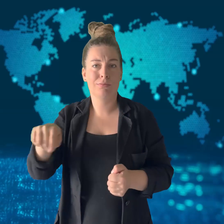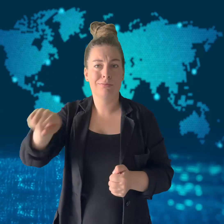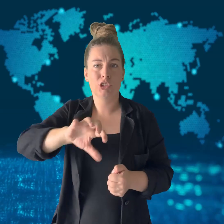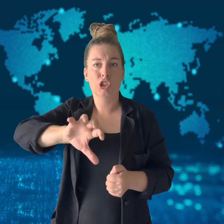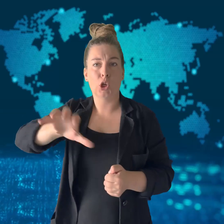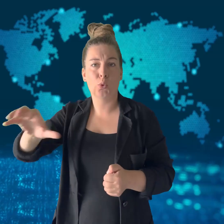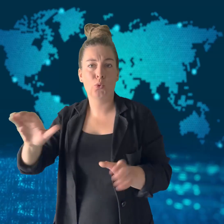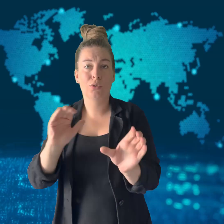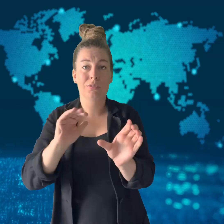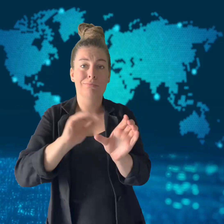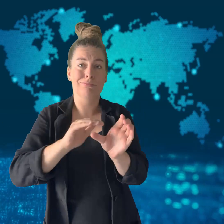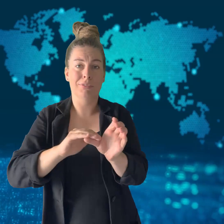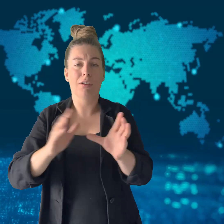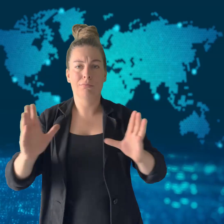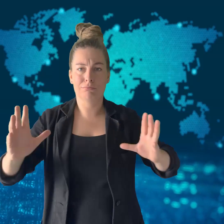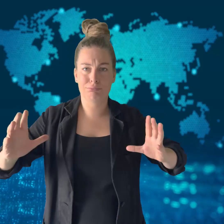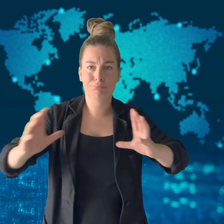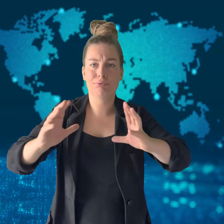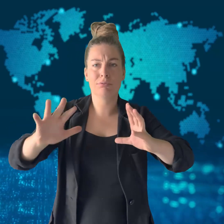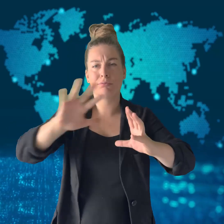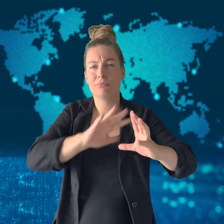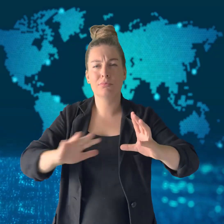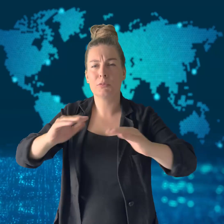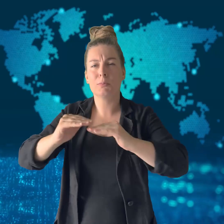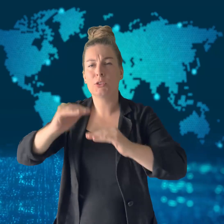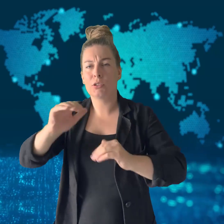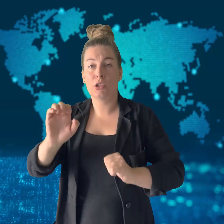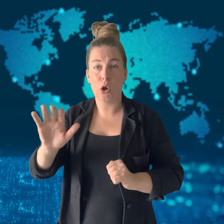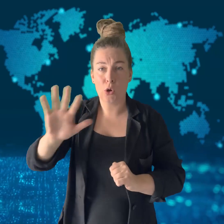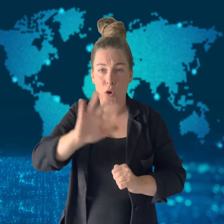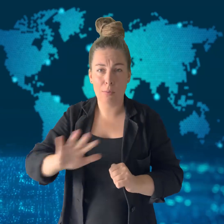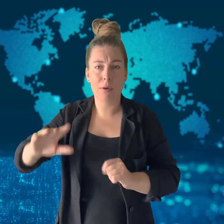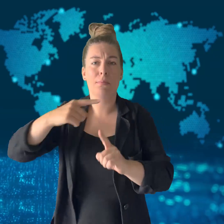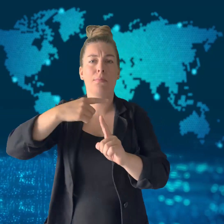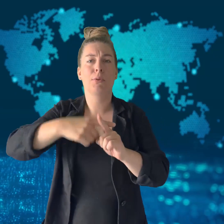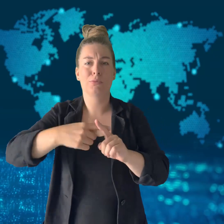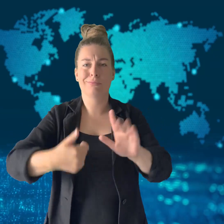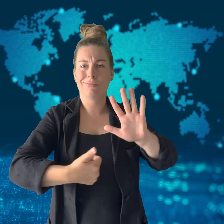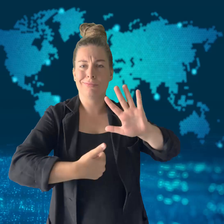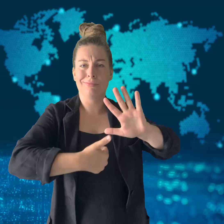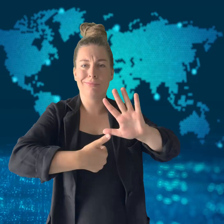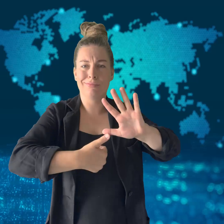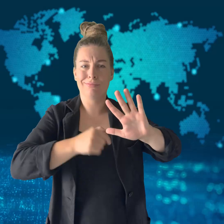from Europe and North America.